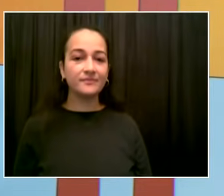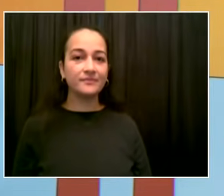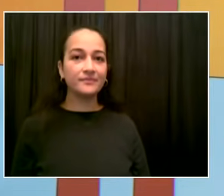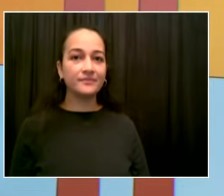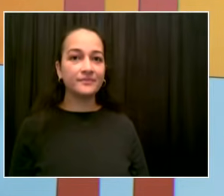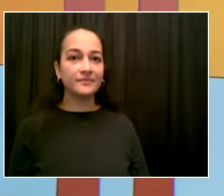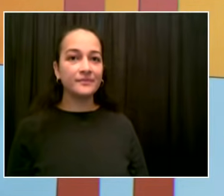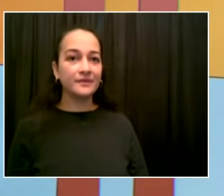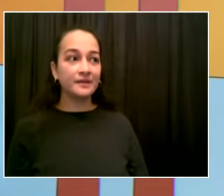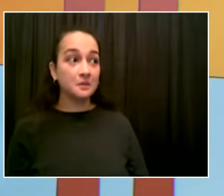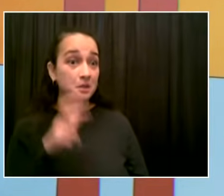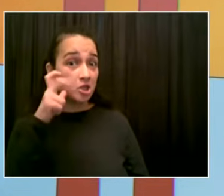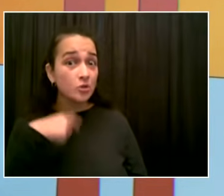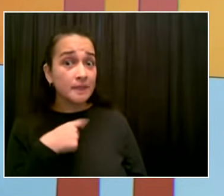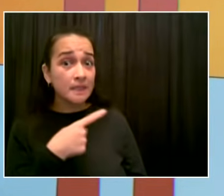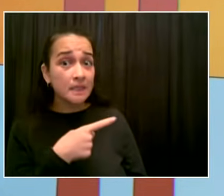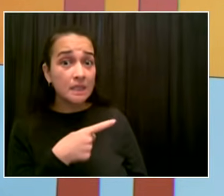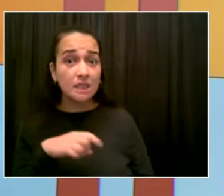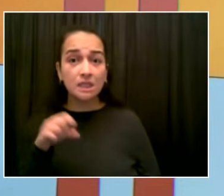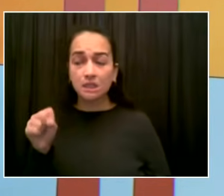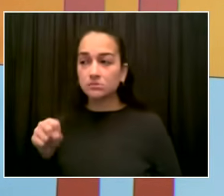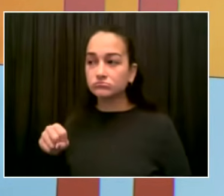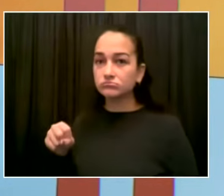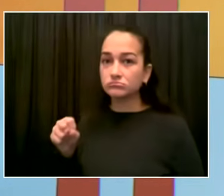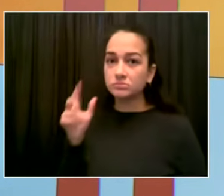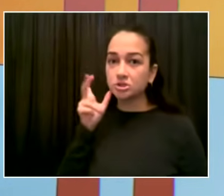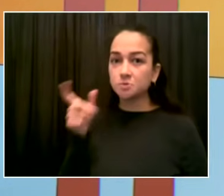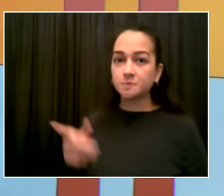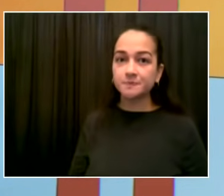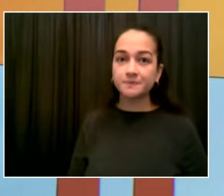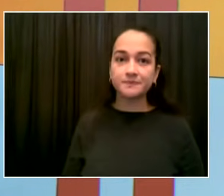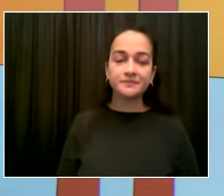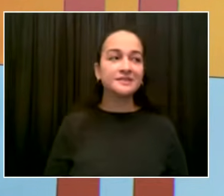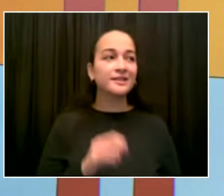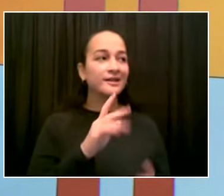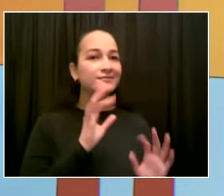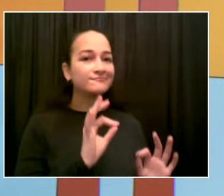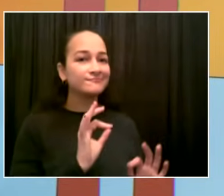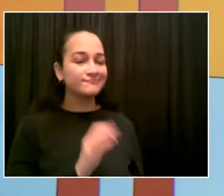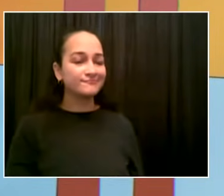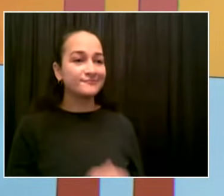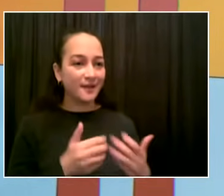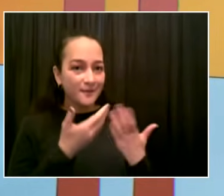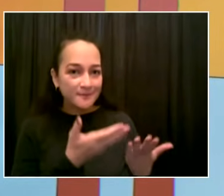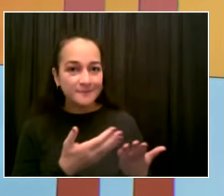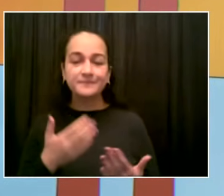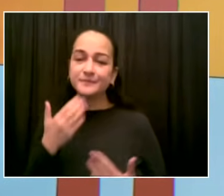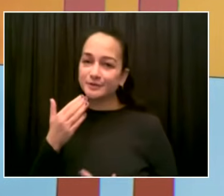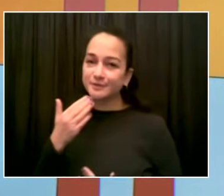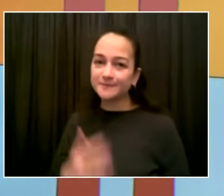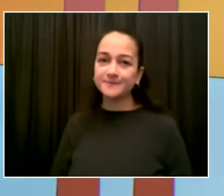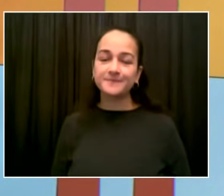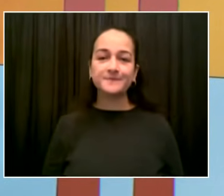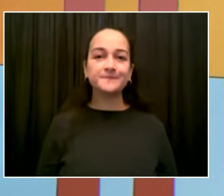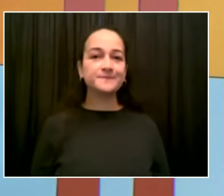BLOG. HI, MR. MAYOR, CAN YOU HEAR ME? YES, HOW ARE YOU■ç DOING? HI, HOW ARE YOU.